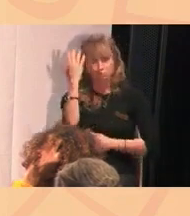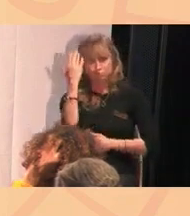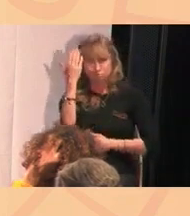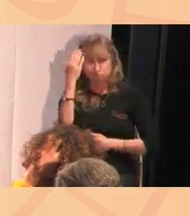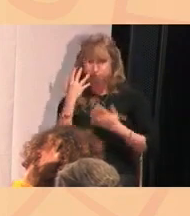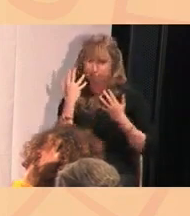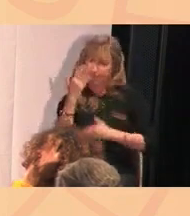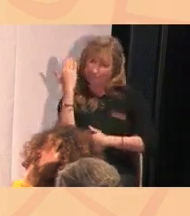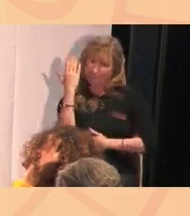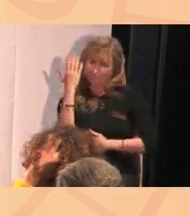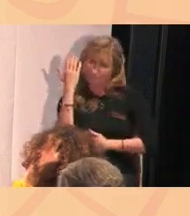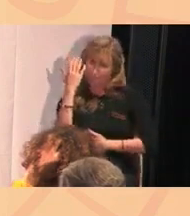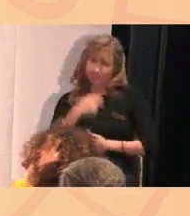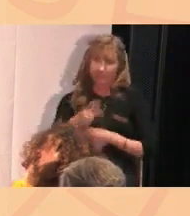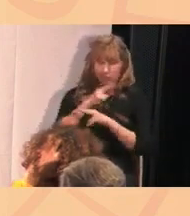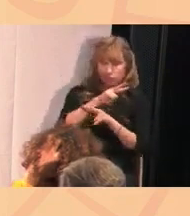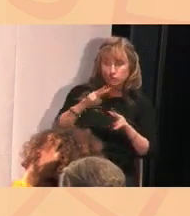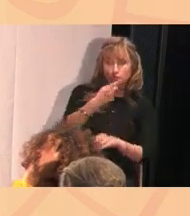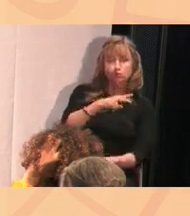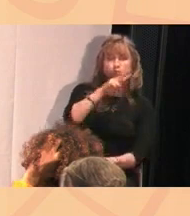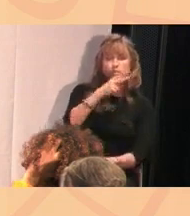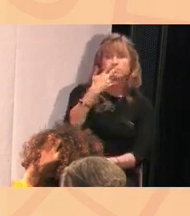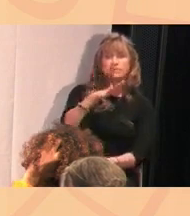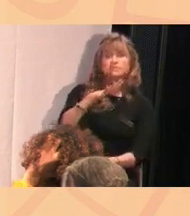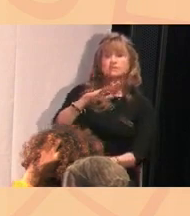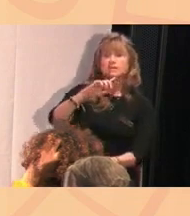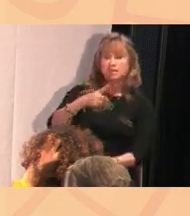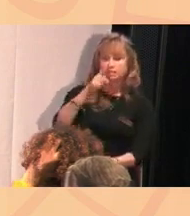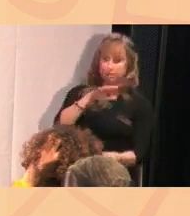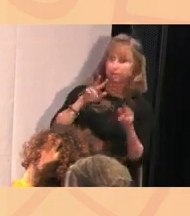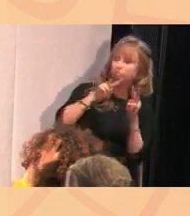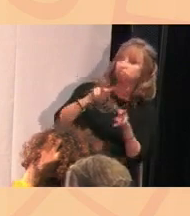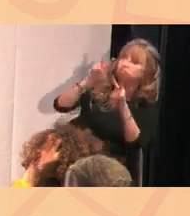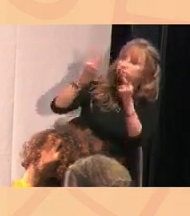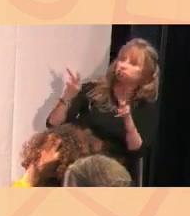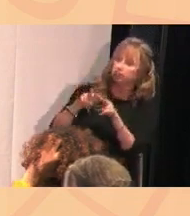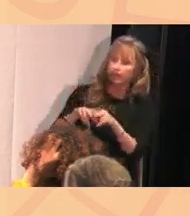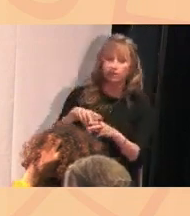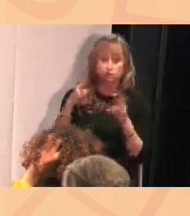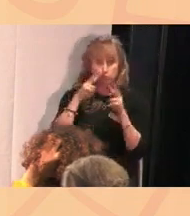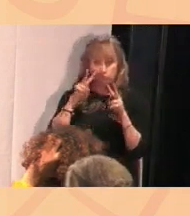As the touring curator Djon, at all three venues, you gave hundreds of talks,